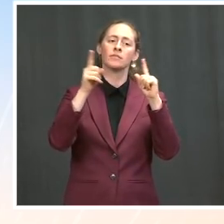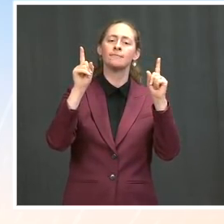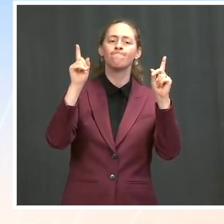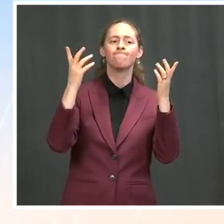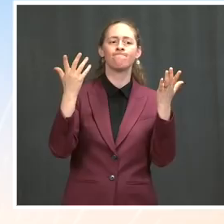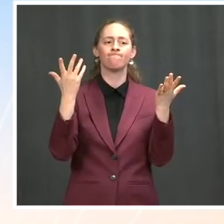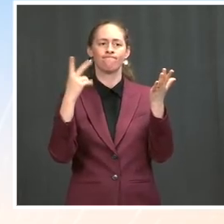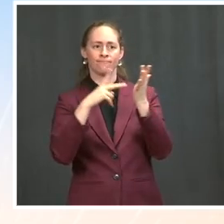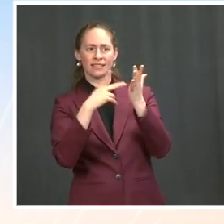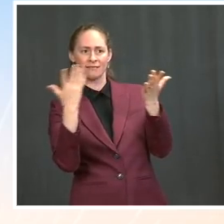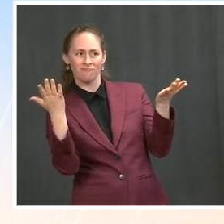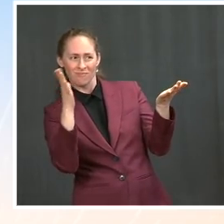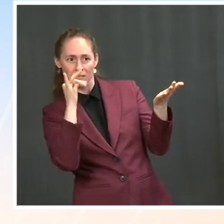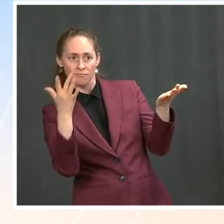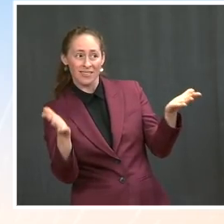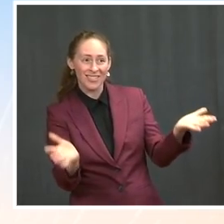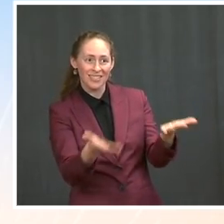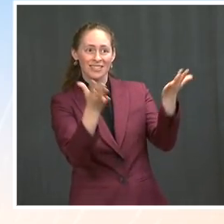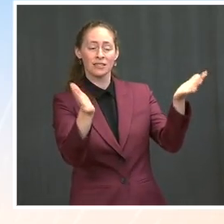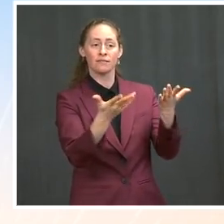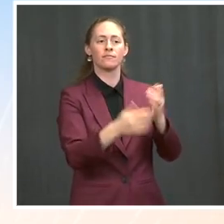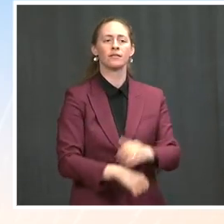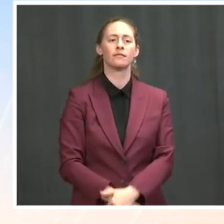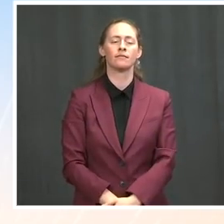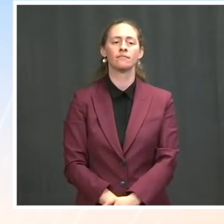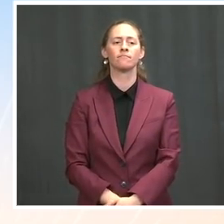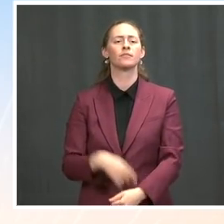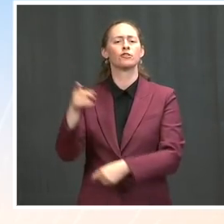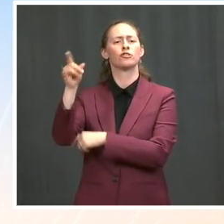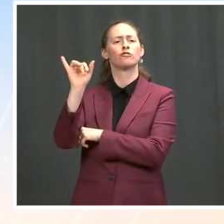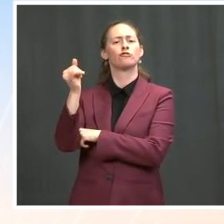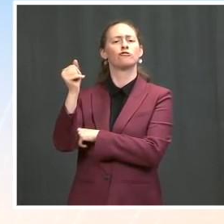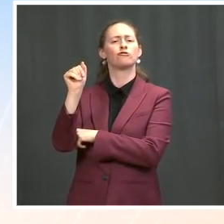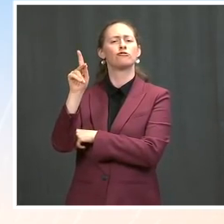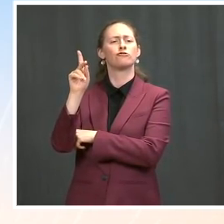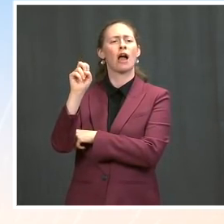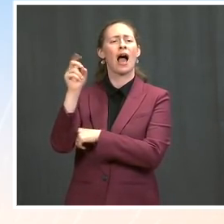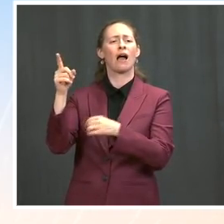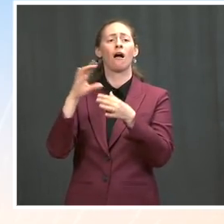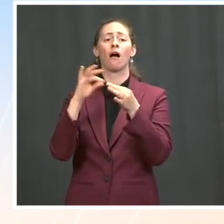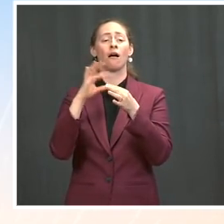is that China wants to be seen as a power in the world, as a central actor in the world.